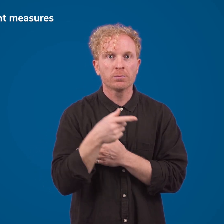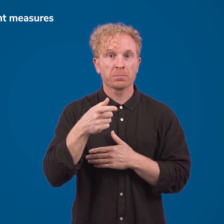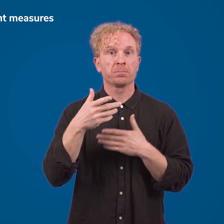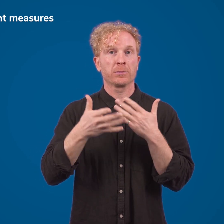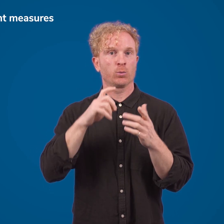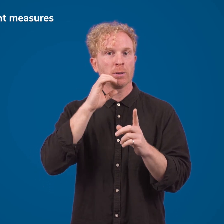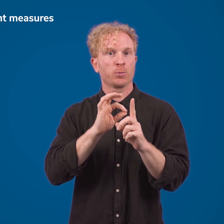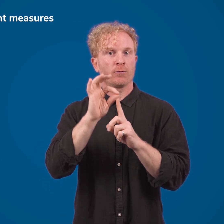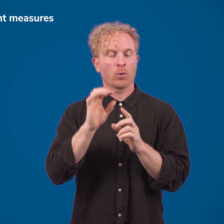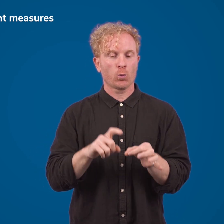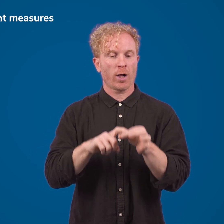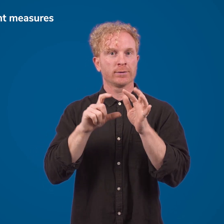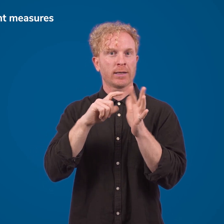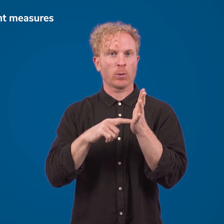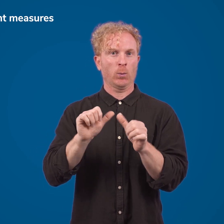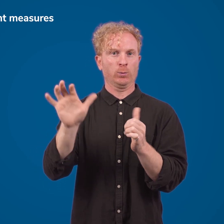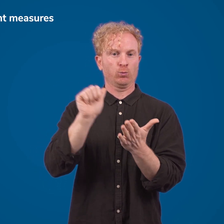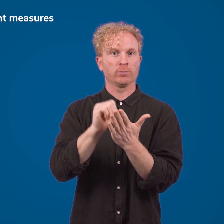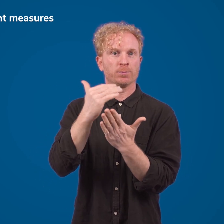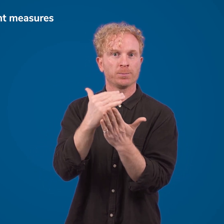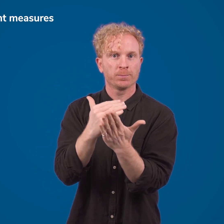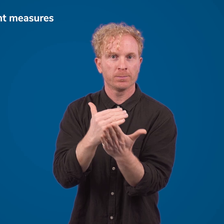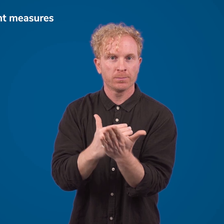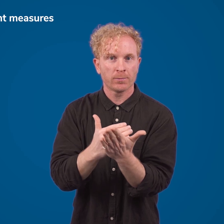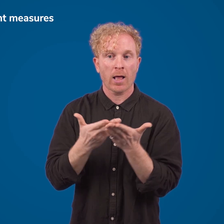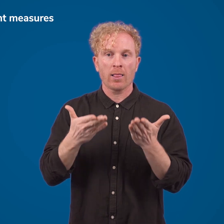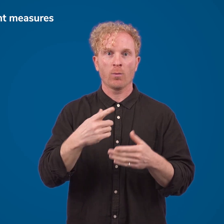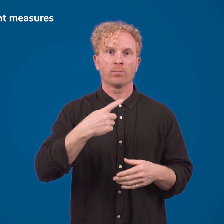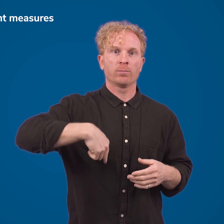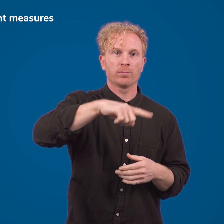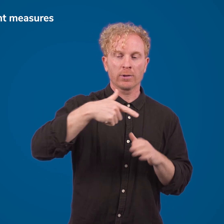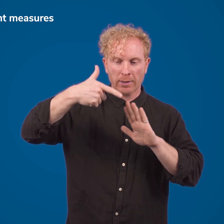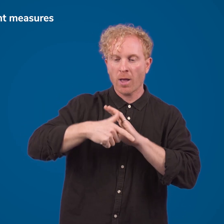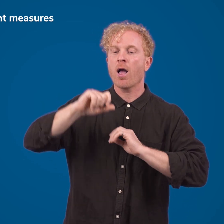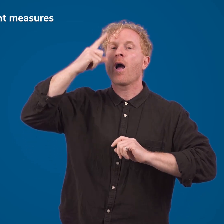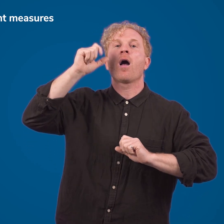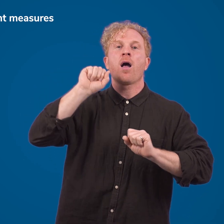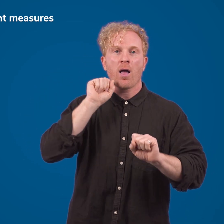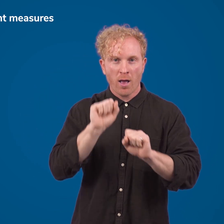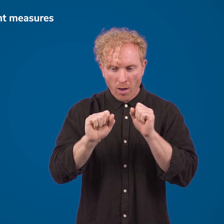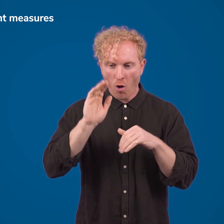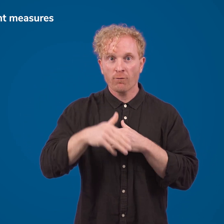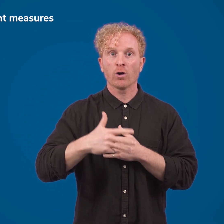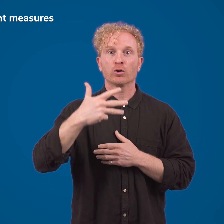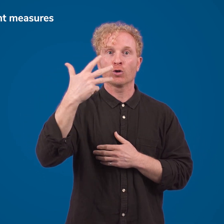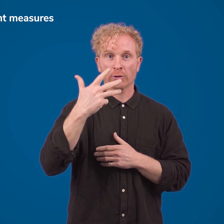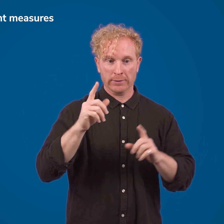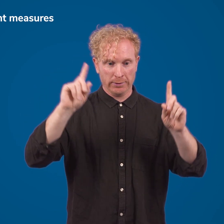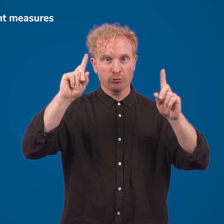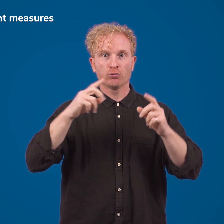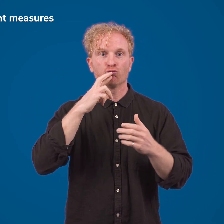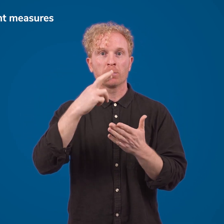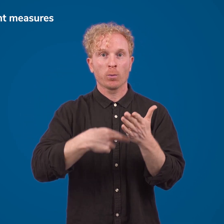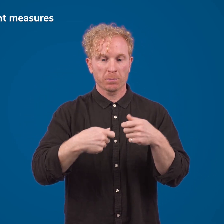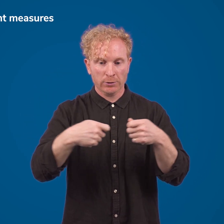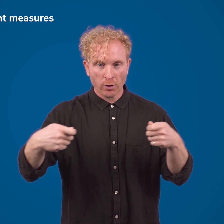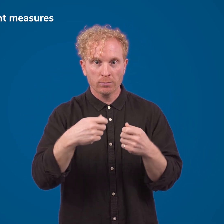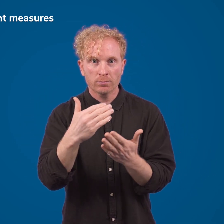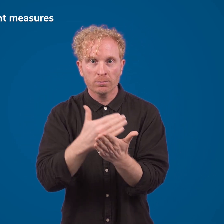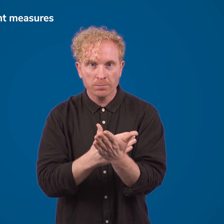This will improve the quality of data and allow a deeper understanding of 18 currently reported measures.